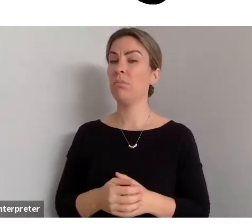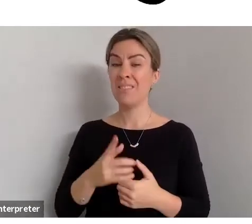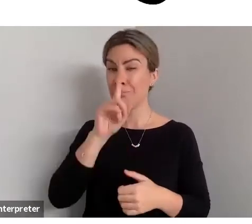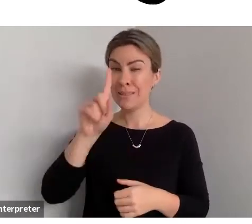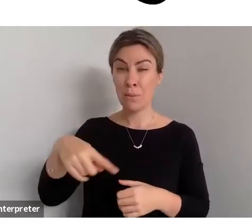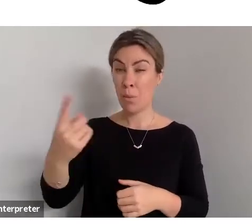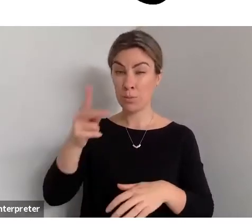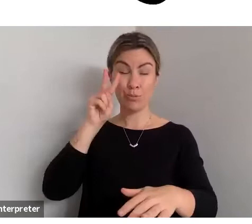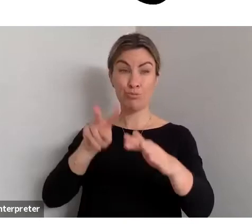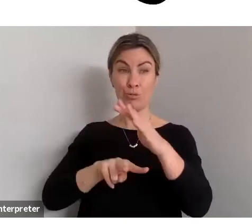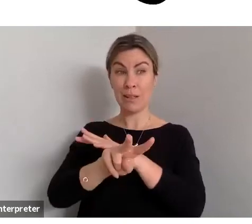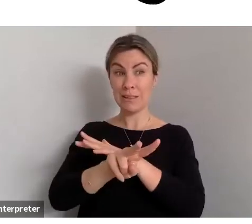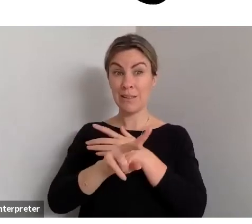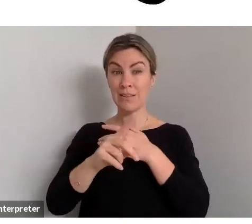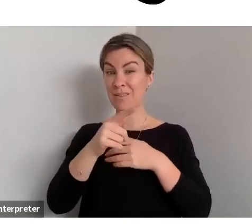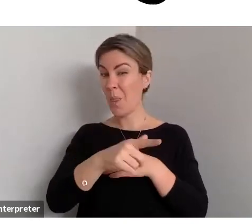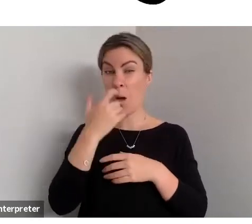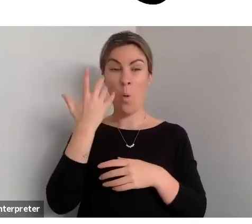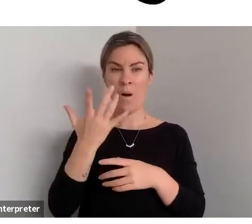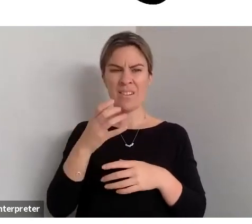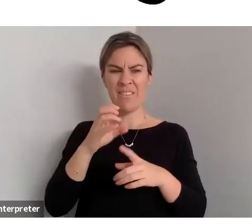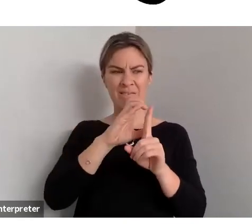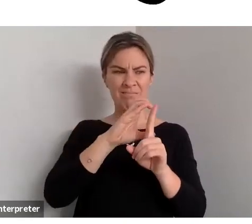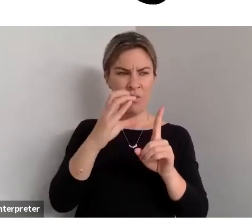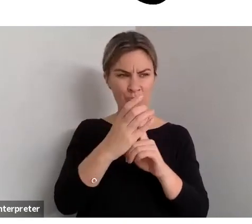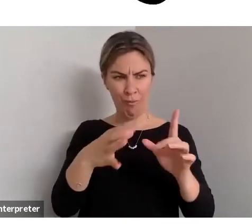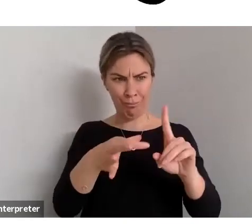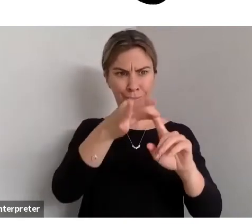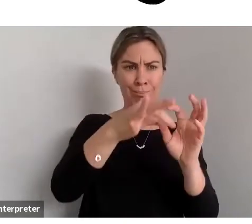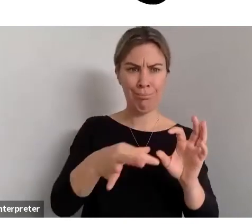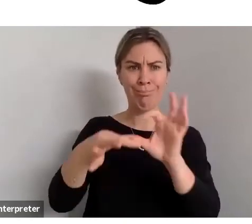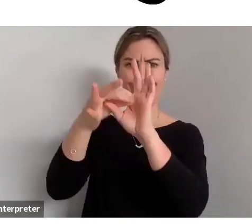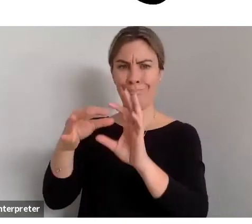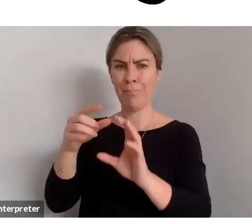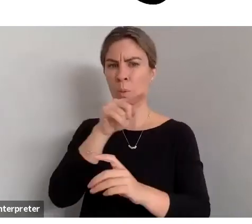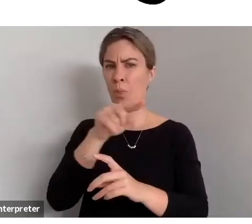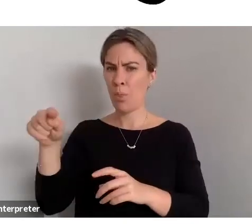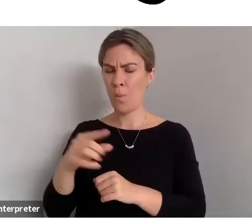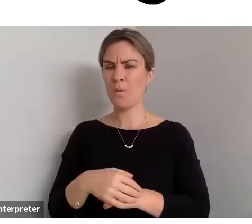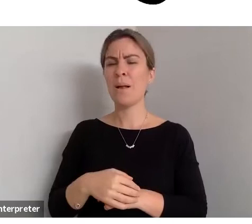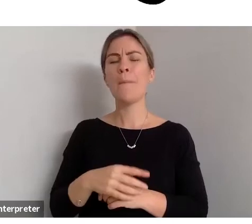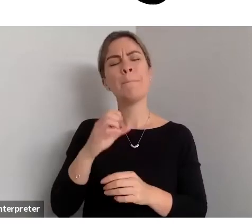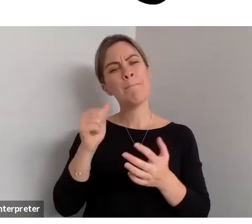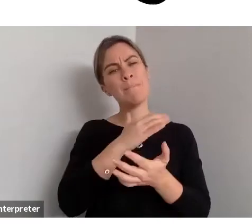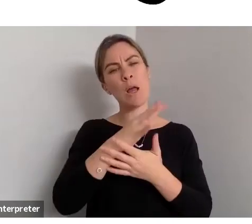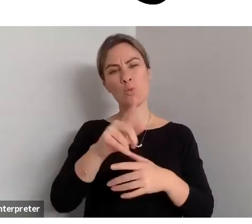subcultures attached to them, but be aware that the ones that you use